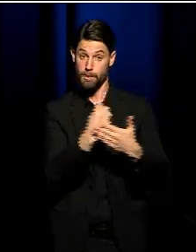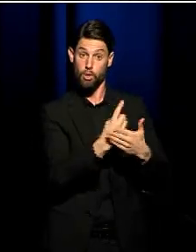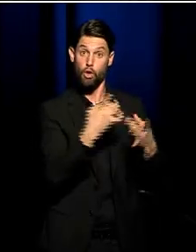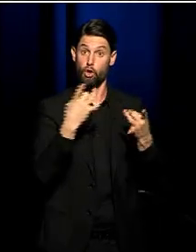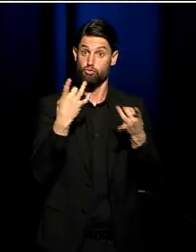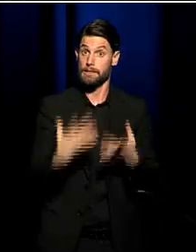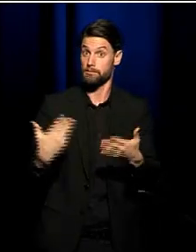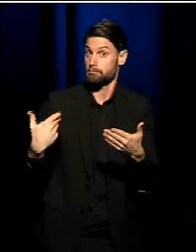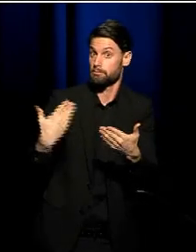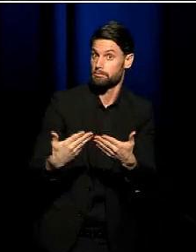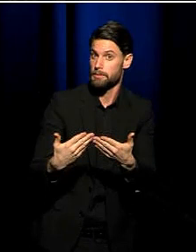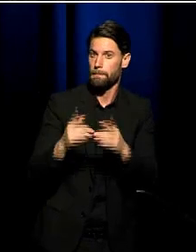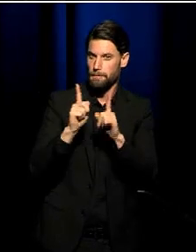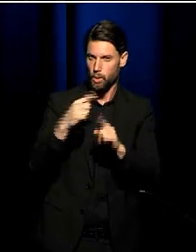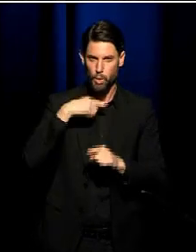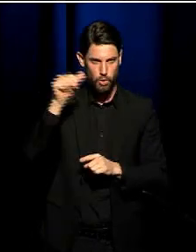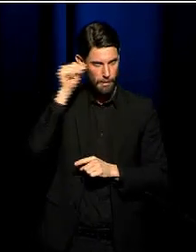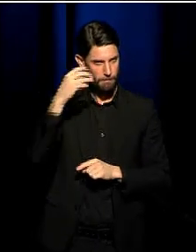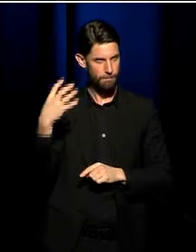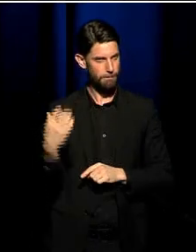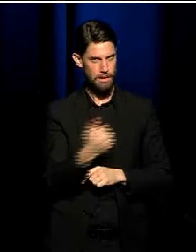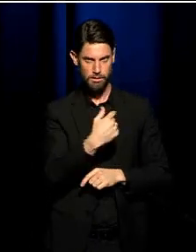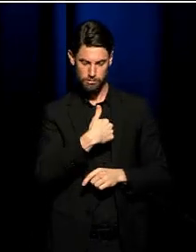importance of engaging with a broad range of stakeholders, including peak